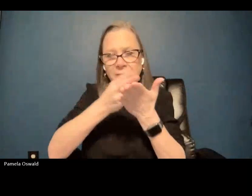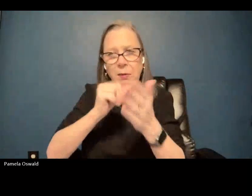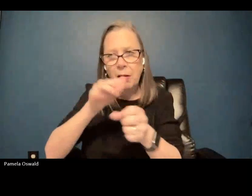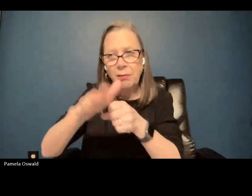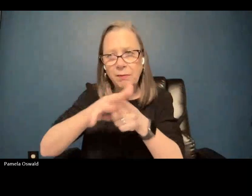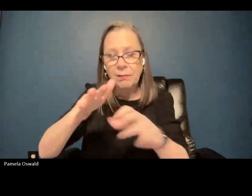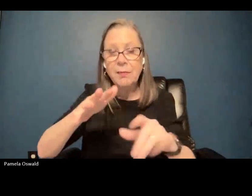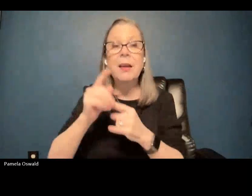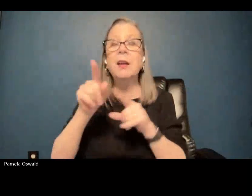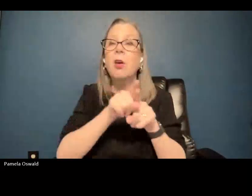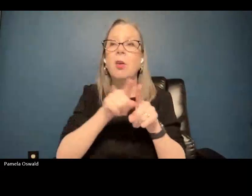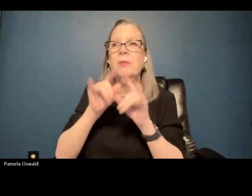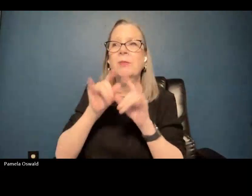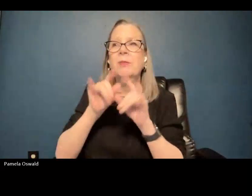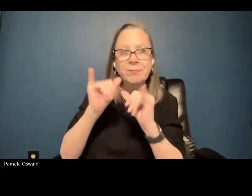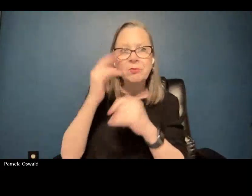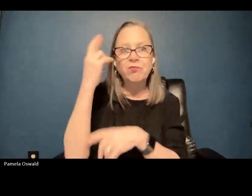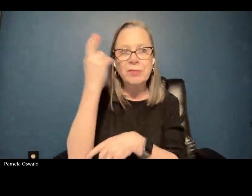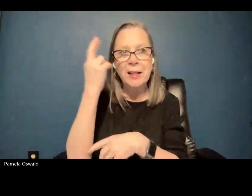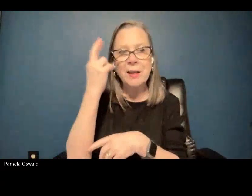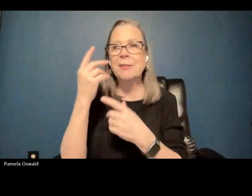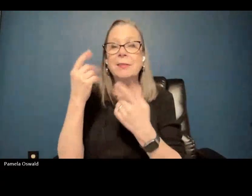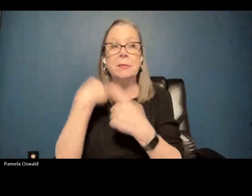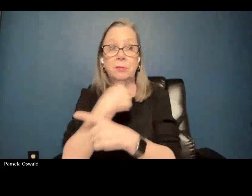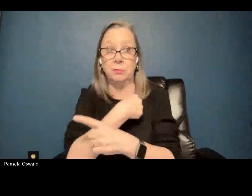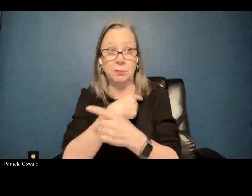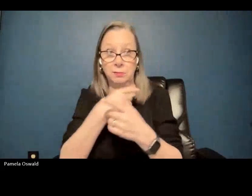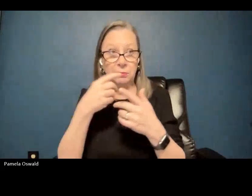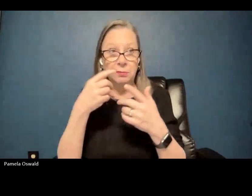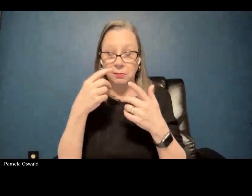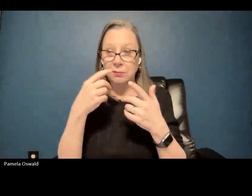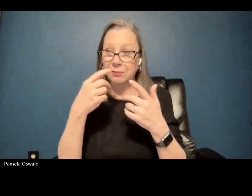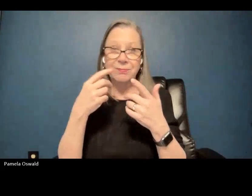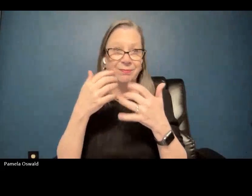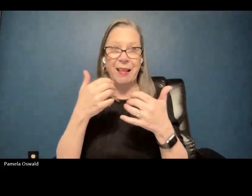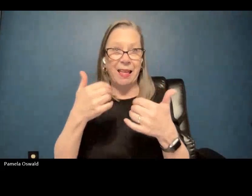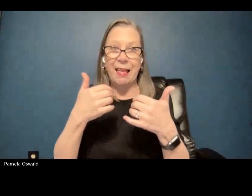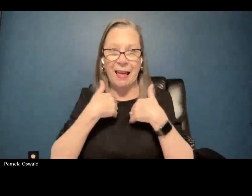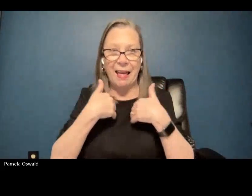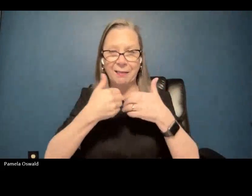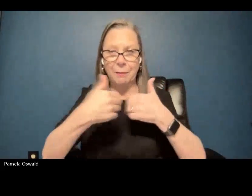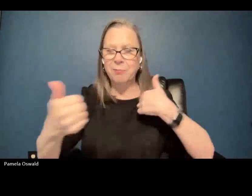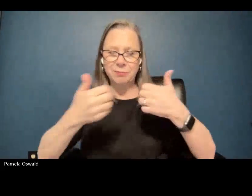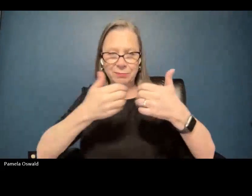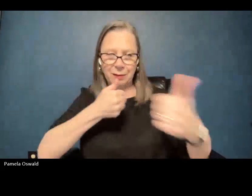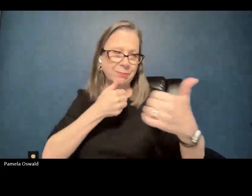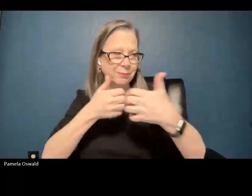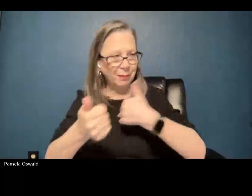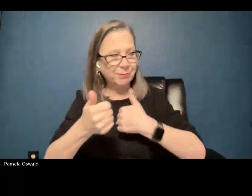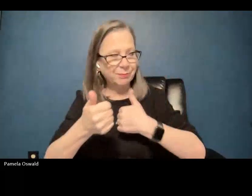learned was that as as you mentioned earlier, Steven, we too have a very fragmented landscape. We all do things a little bit differently.